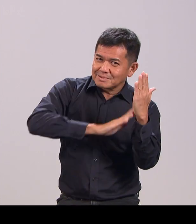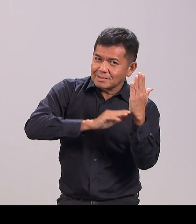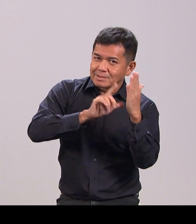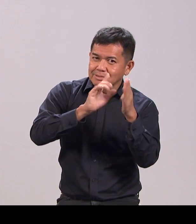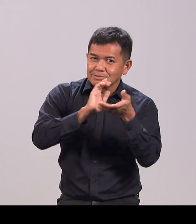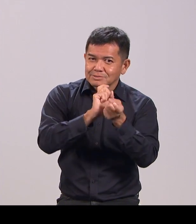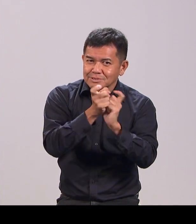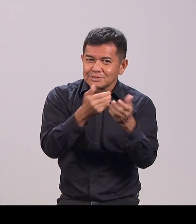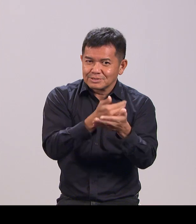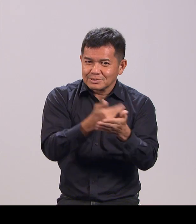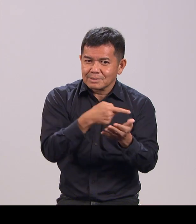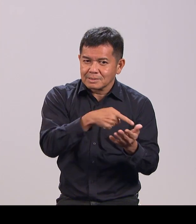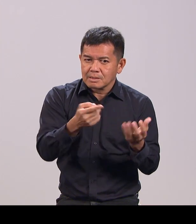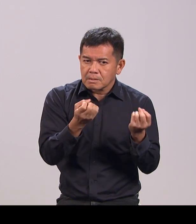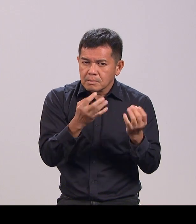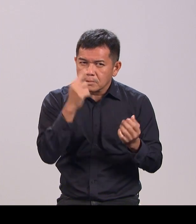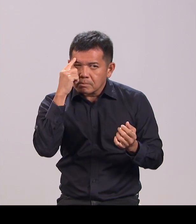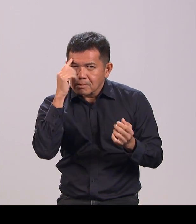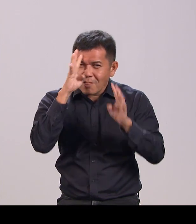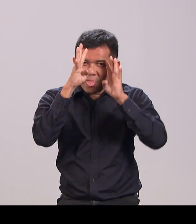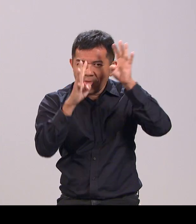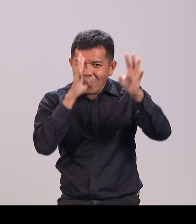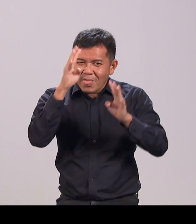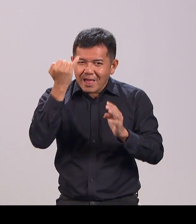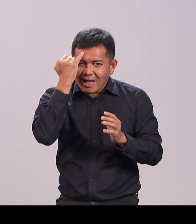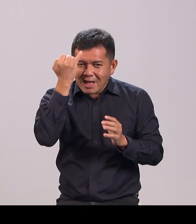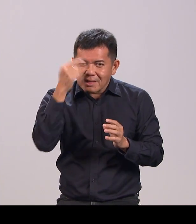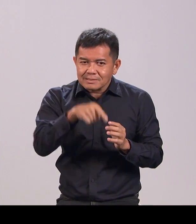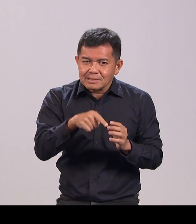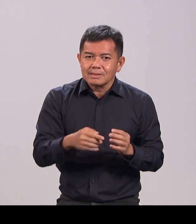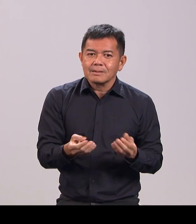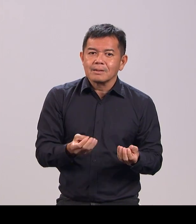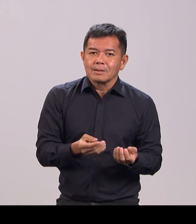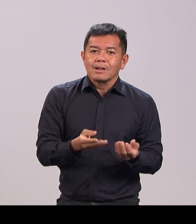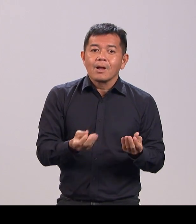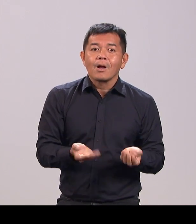We were offering not just buildings and their services, but also co-funding from government agencies.